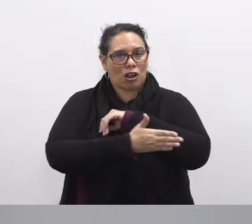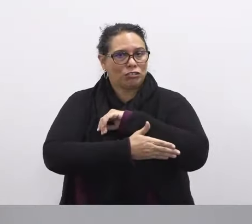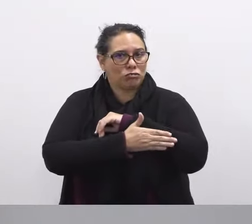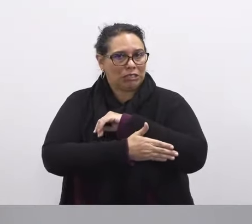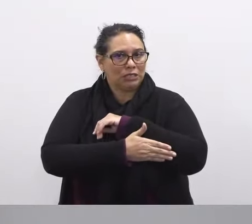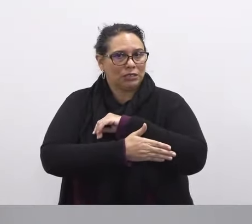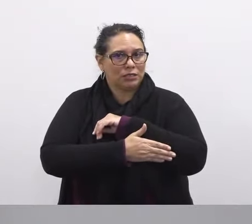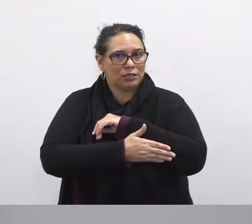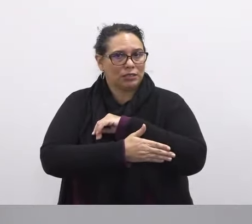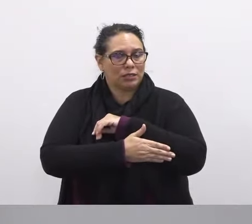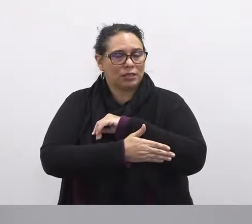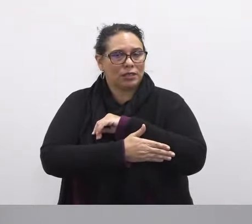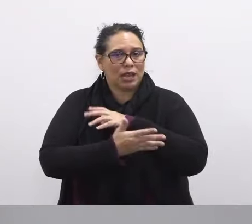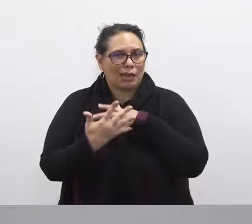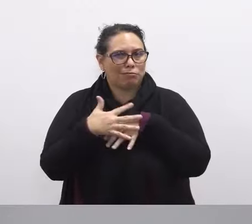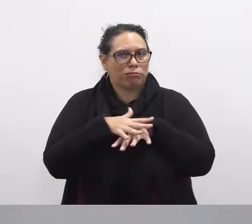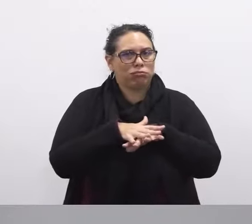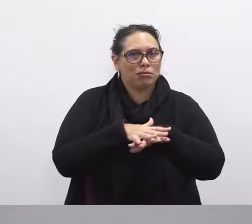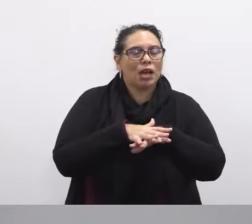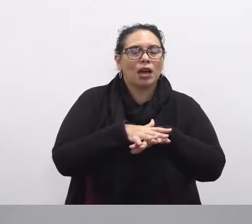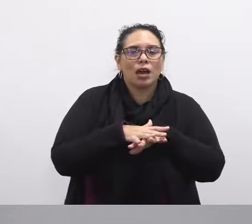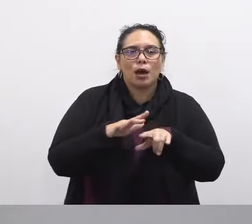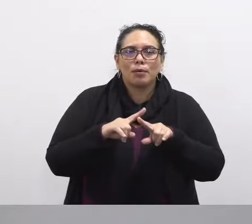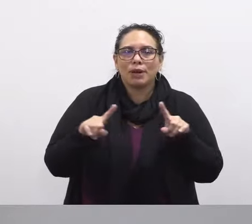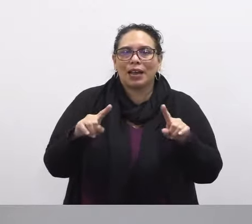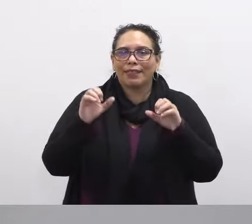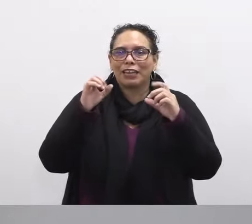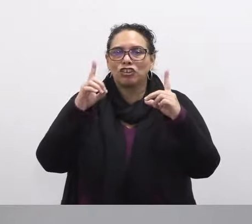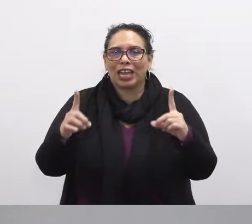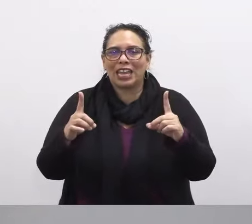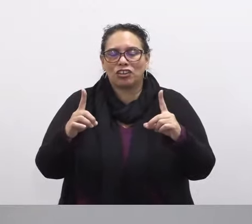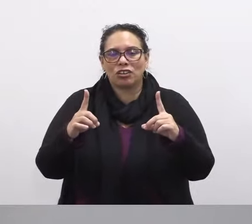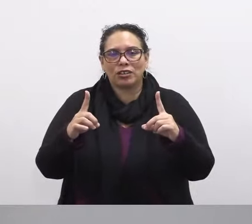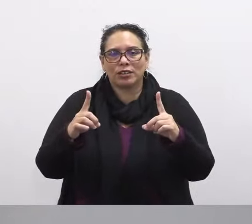But part of our educational mission is also to lift up